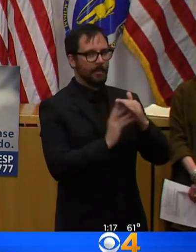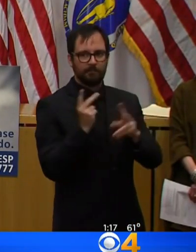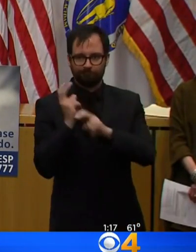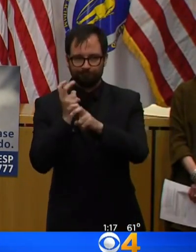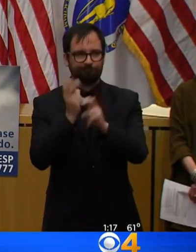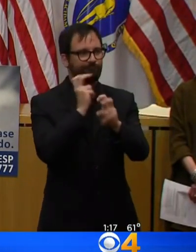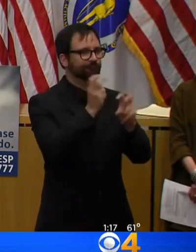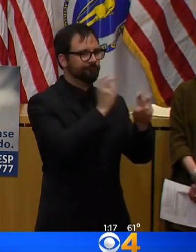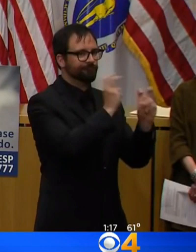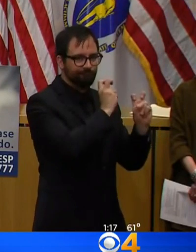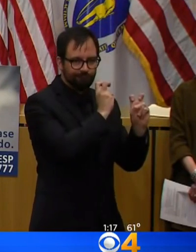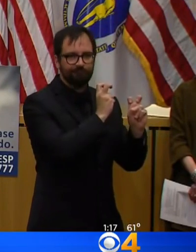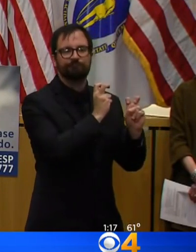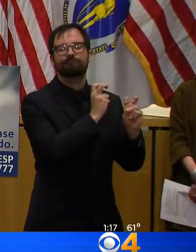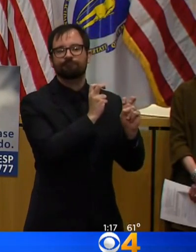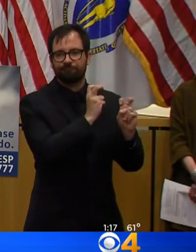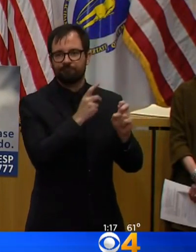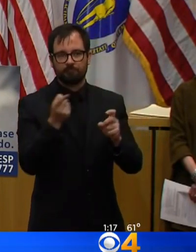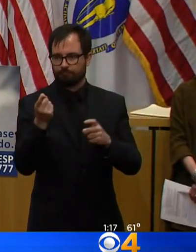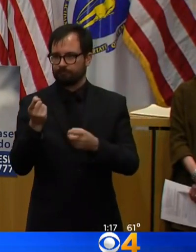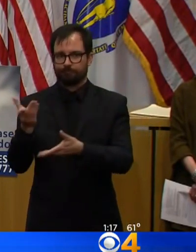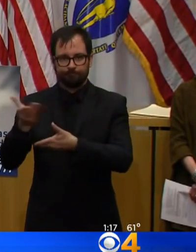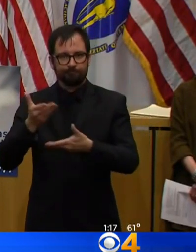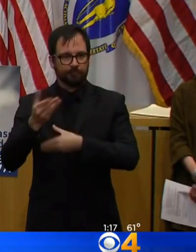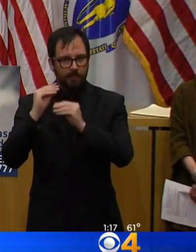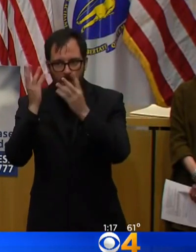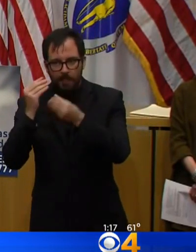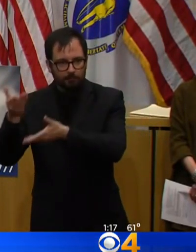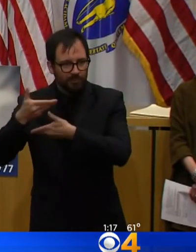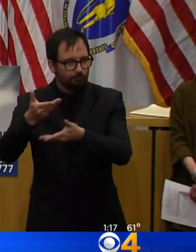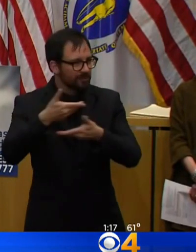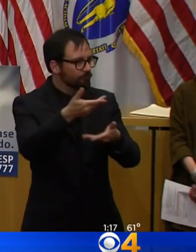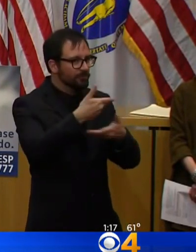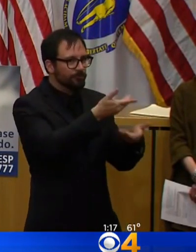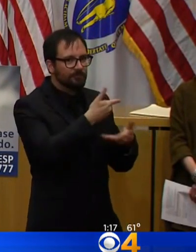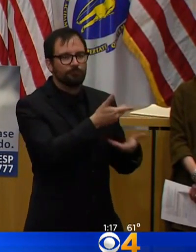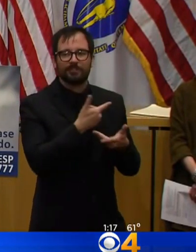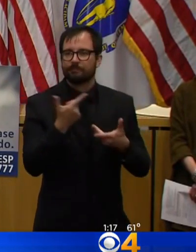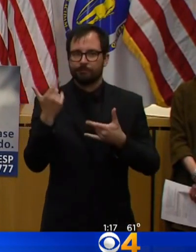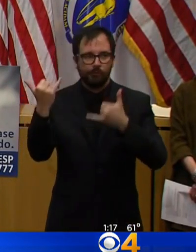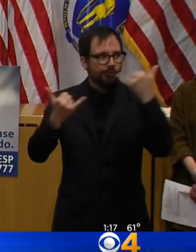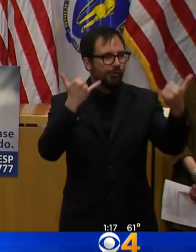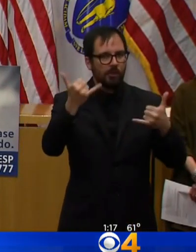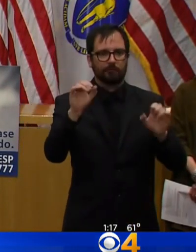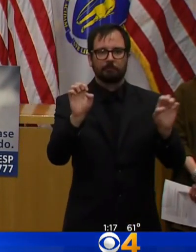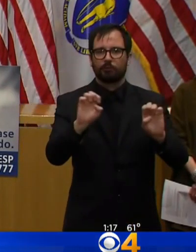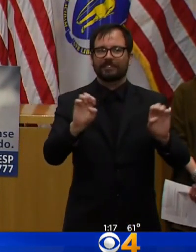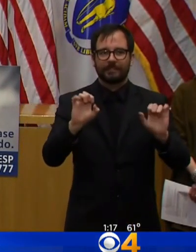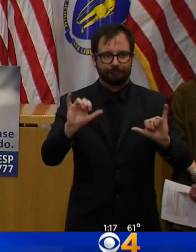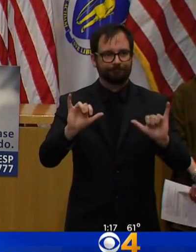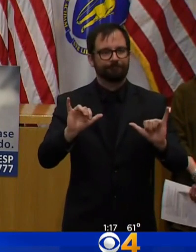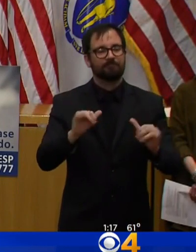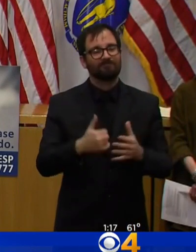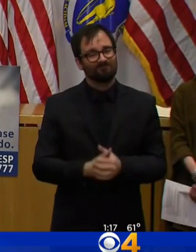DIFFICULT ON OUR FIRST RESPONDERS WHO ARE LIKELY TO SEE AN UPTICK IN EMERGENCY RESPONSE CALLS.